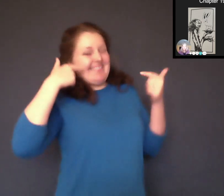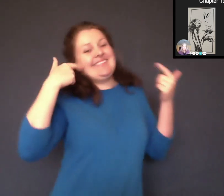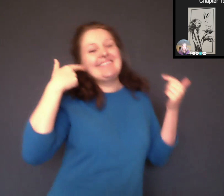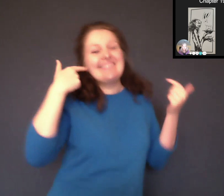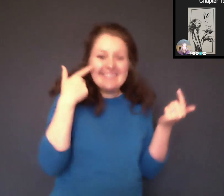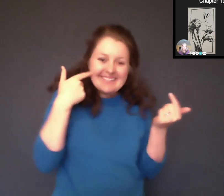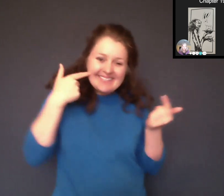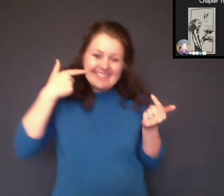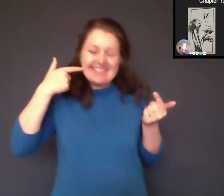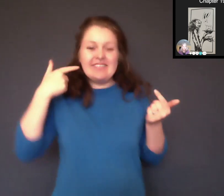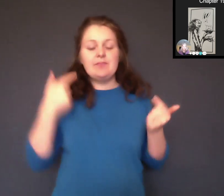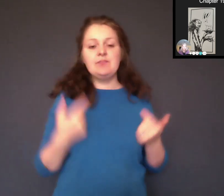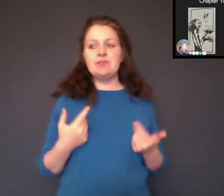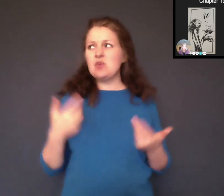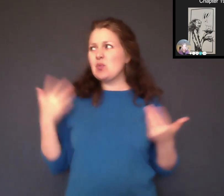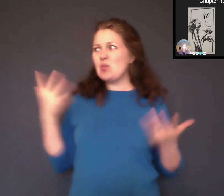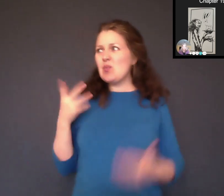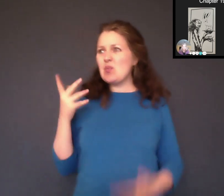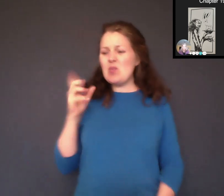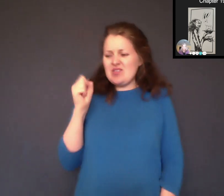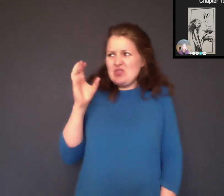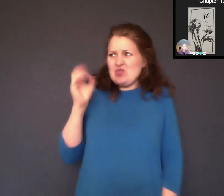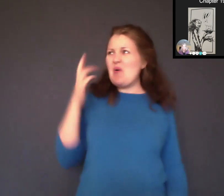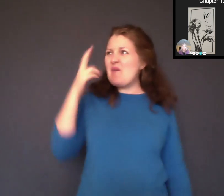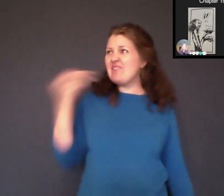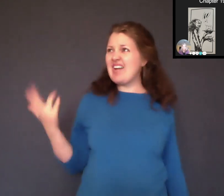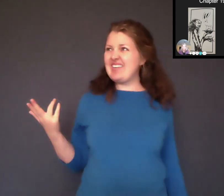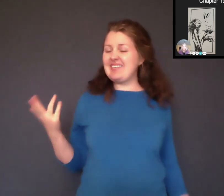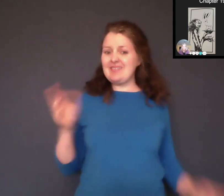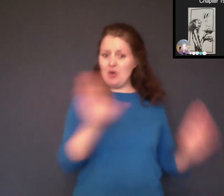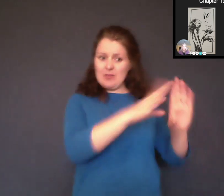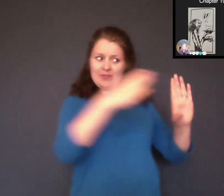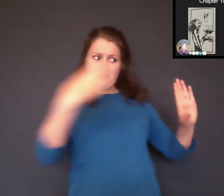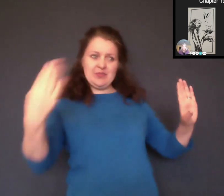so funny harvey said opening the door to let mrs griffin out into the sun